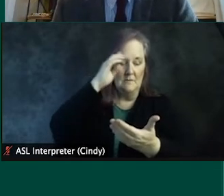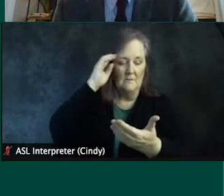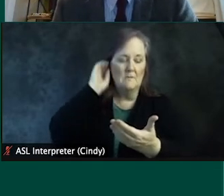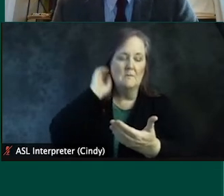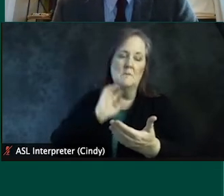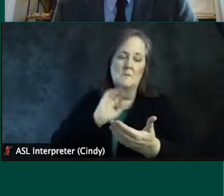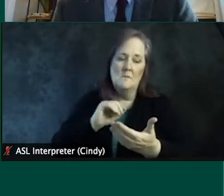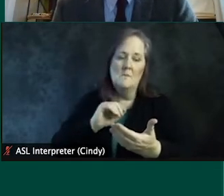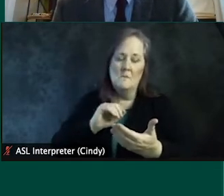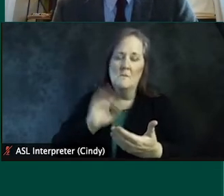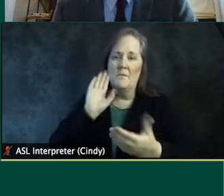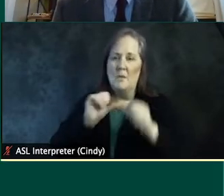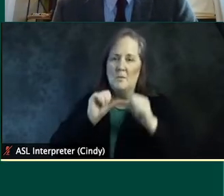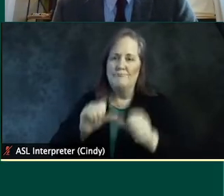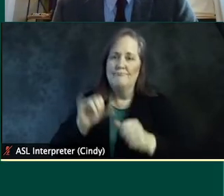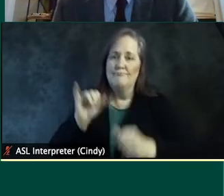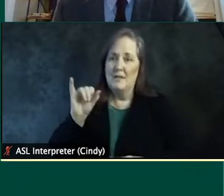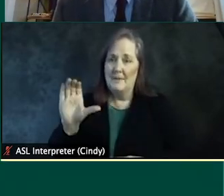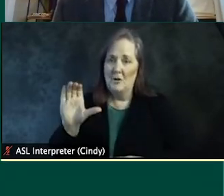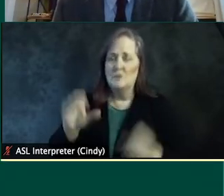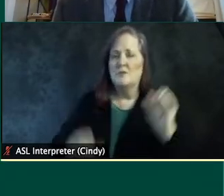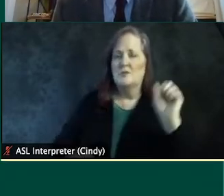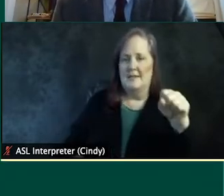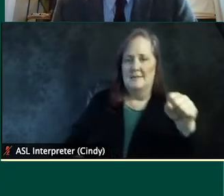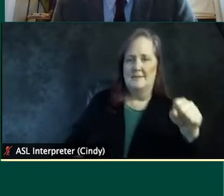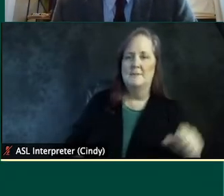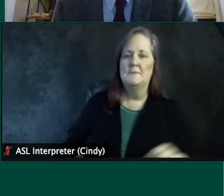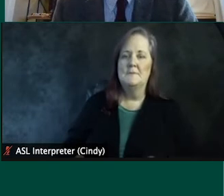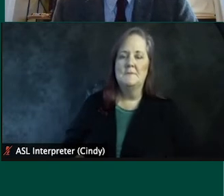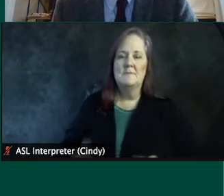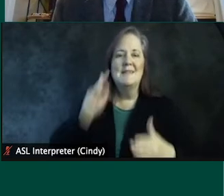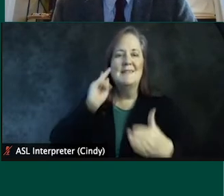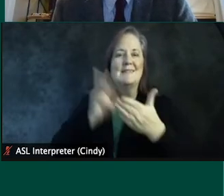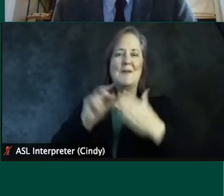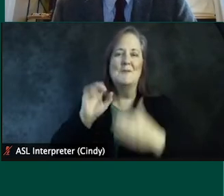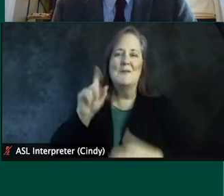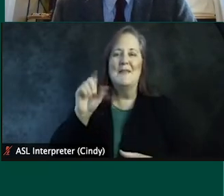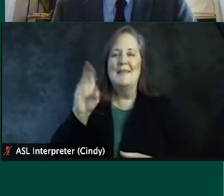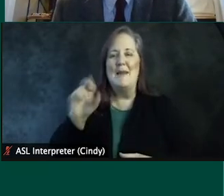in the initiative would be the only new benefits going forward. As I mentioned, there's a minimum pay standard,